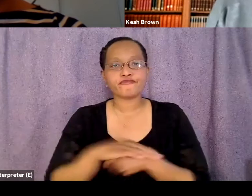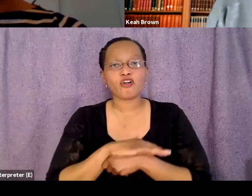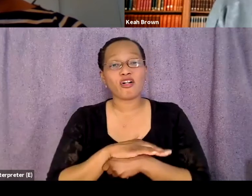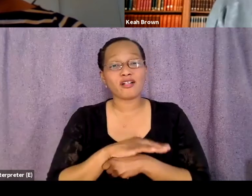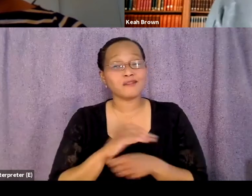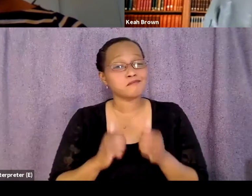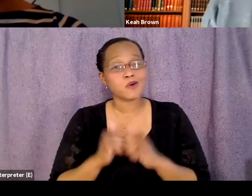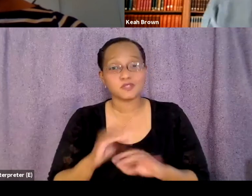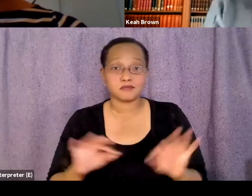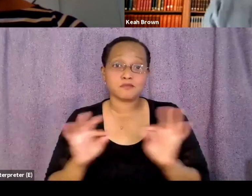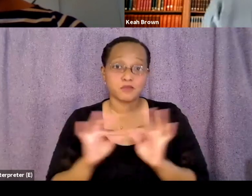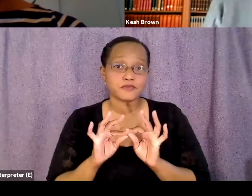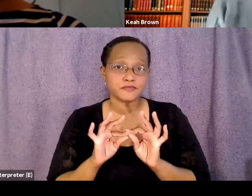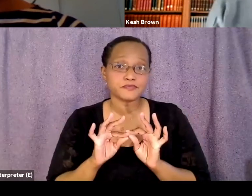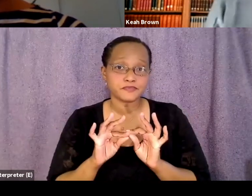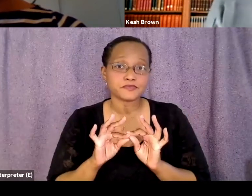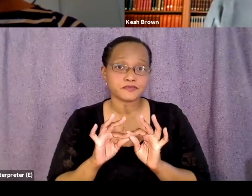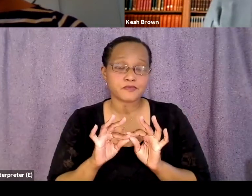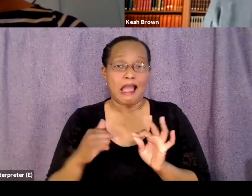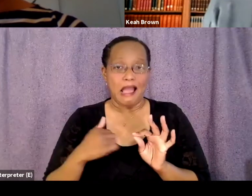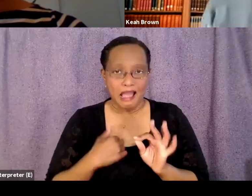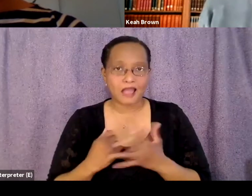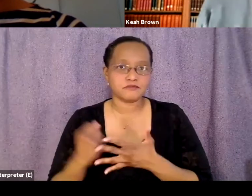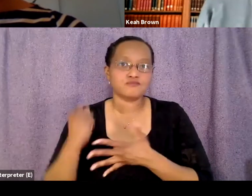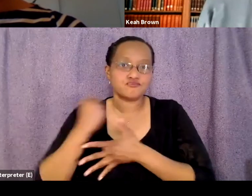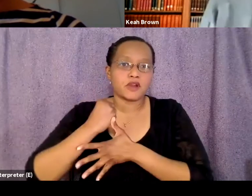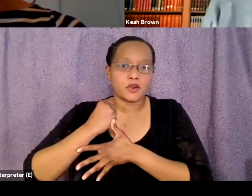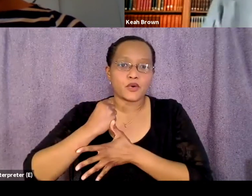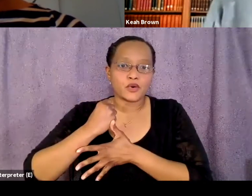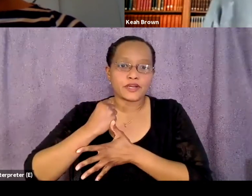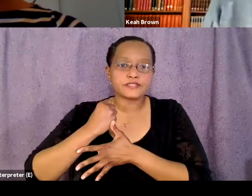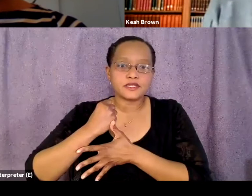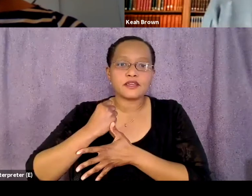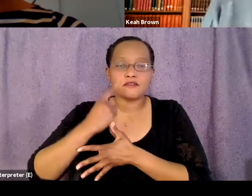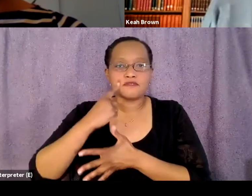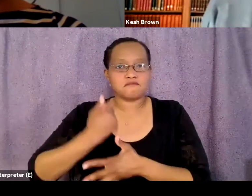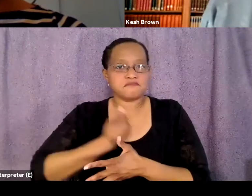you know I take top priority with regard to me, showing up for myself and I don't give